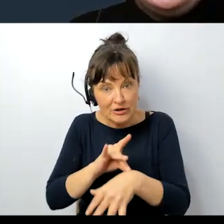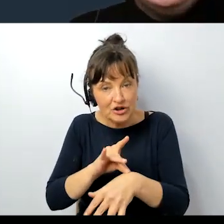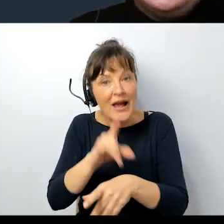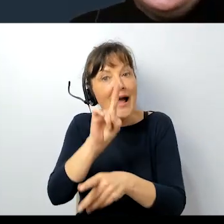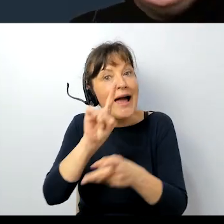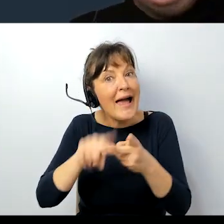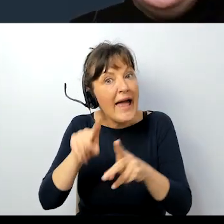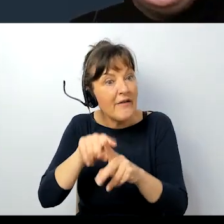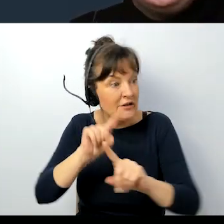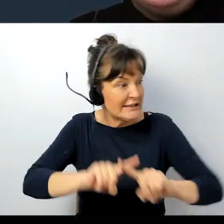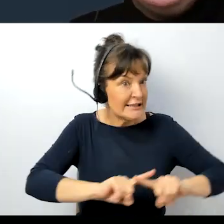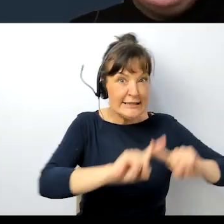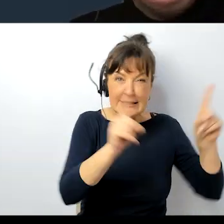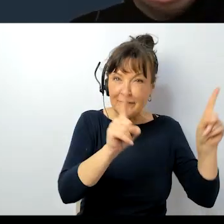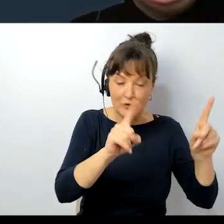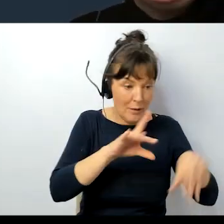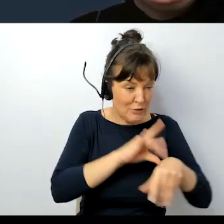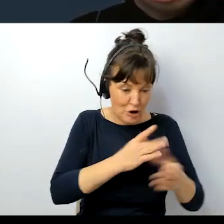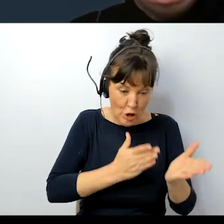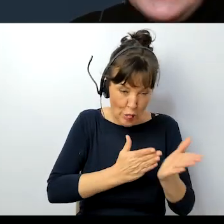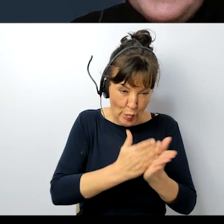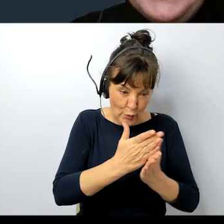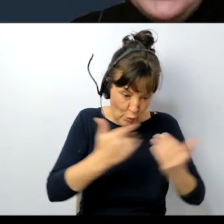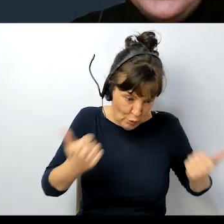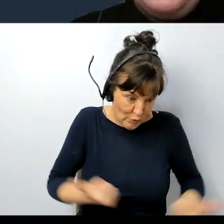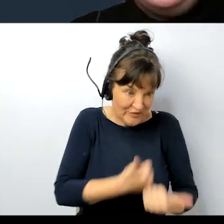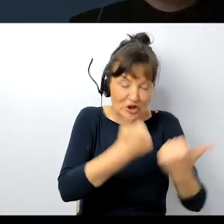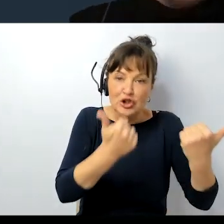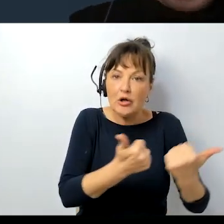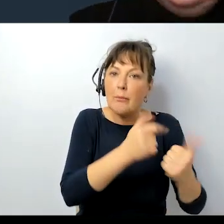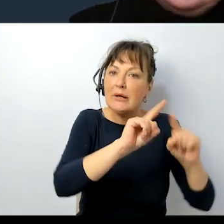progress on to a Graduate Apprenticeship if they completed a previous apprenticeship in a different